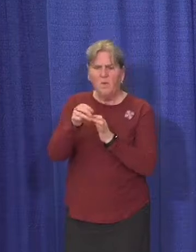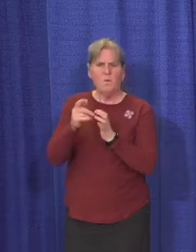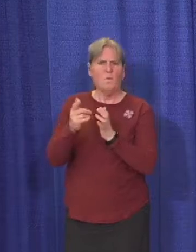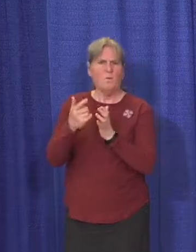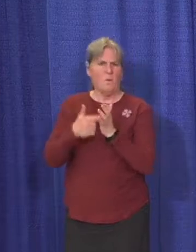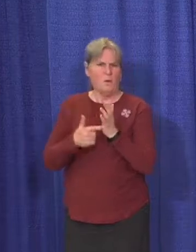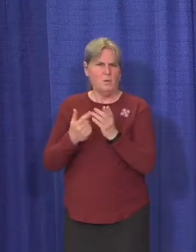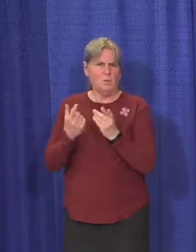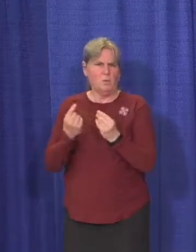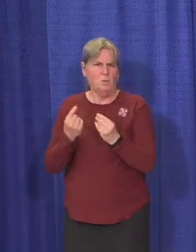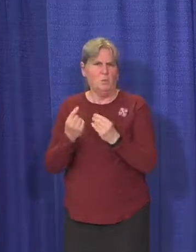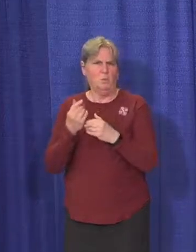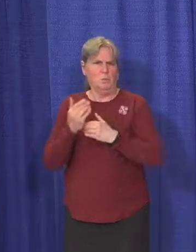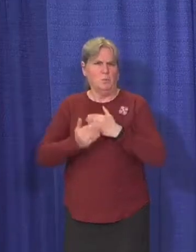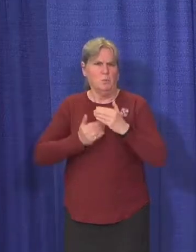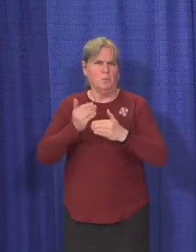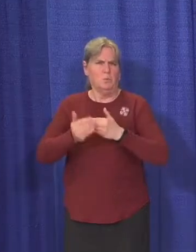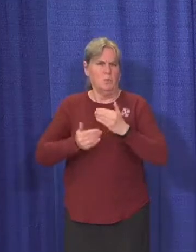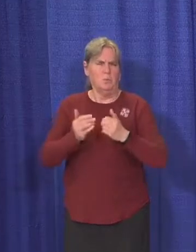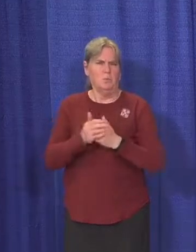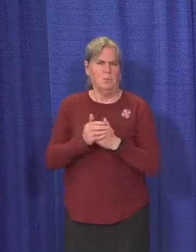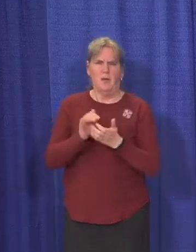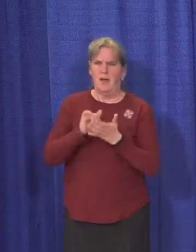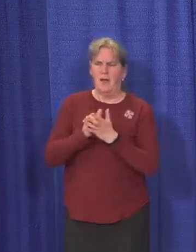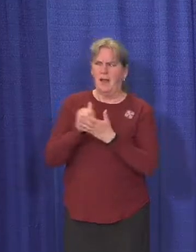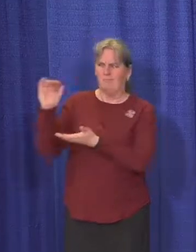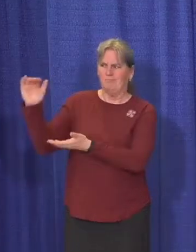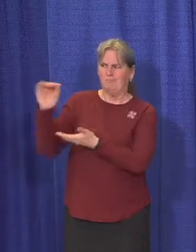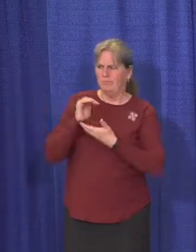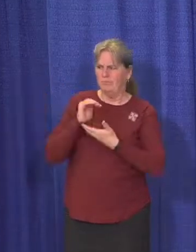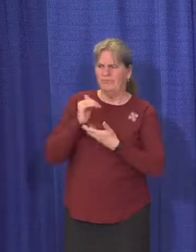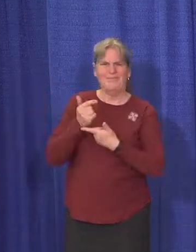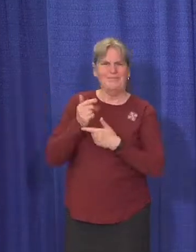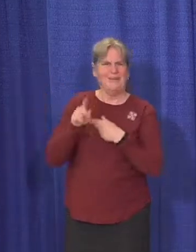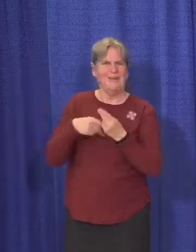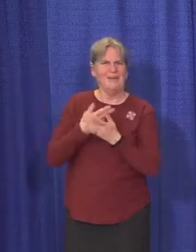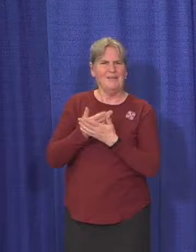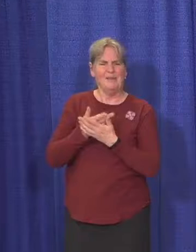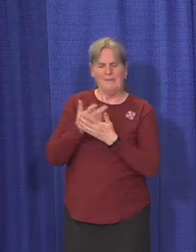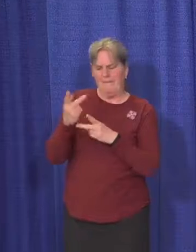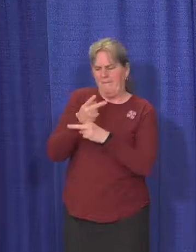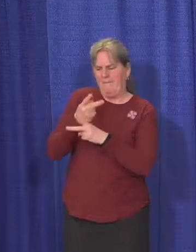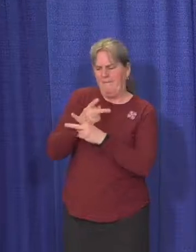deferred, what needs to be delayed and how would we get the